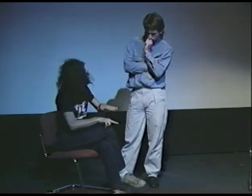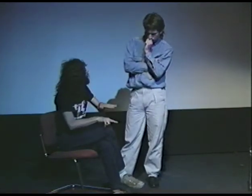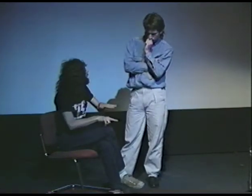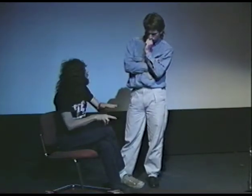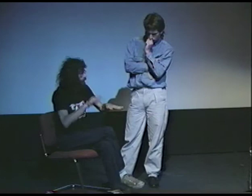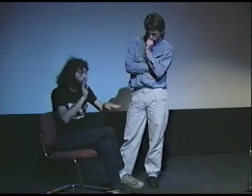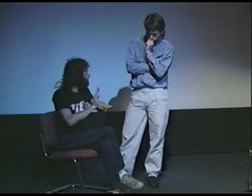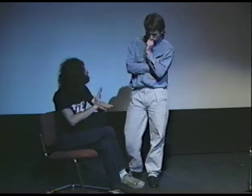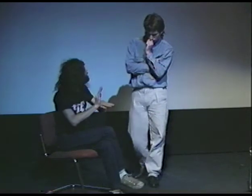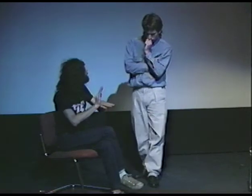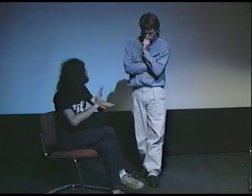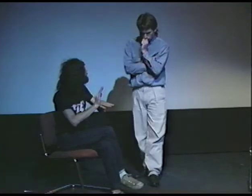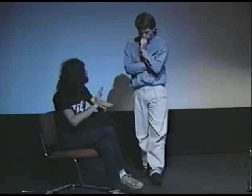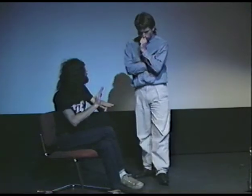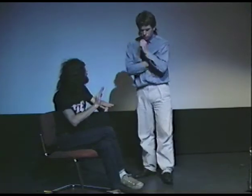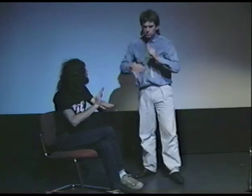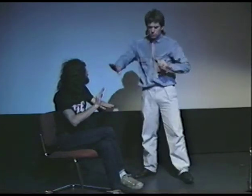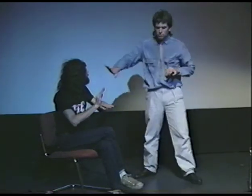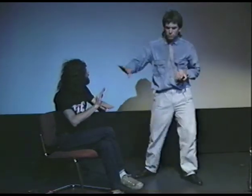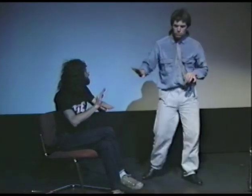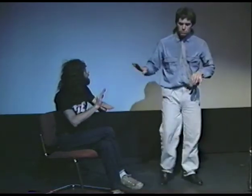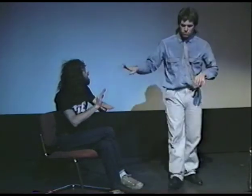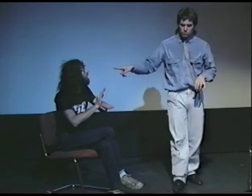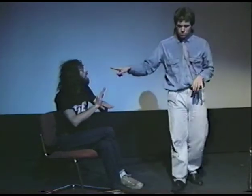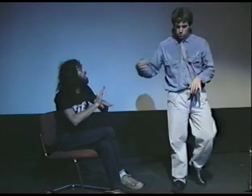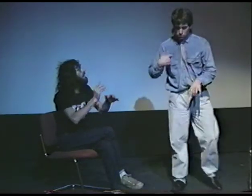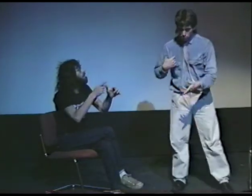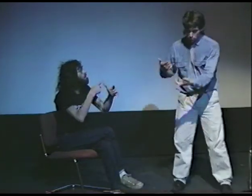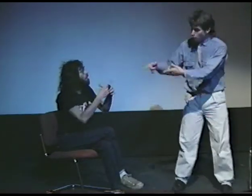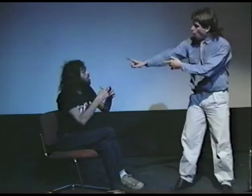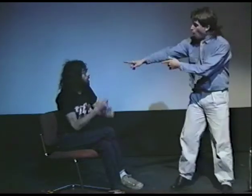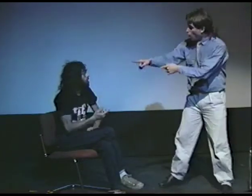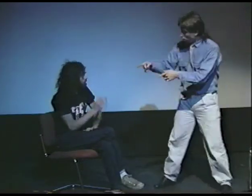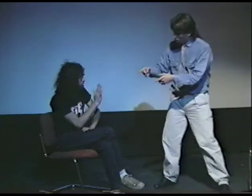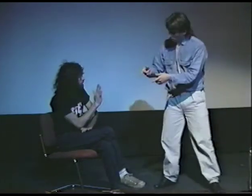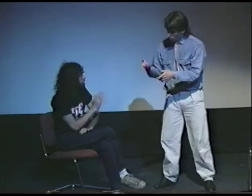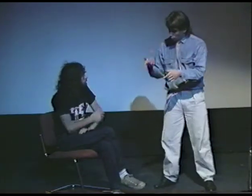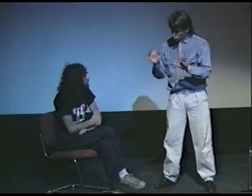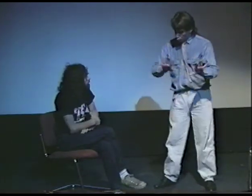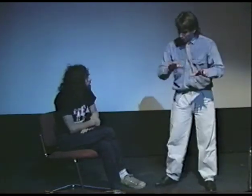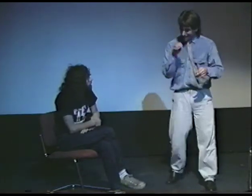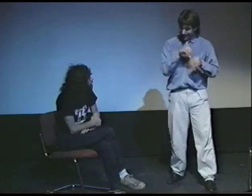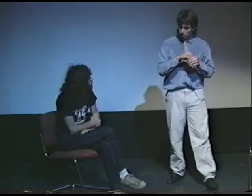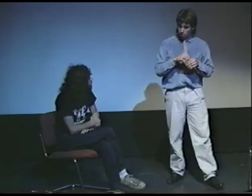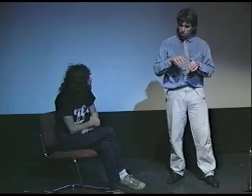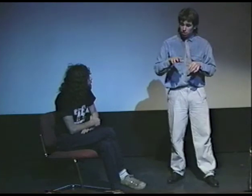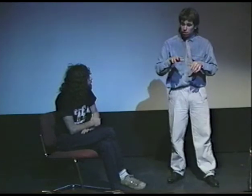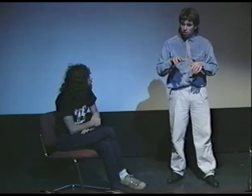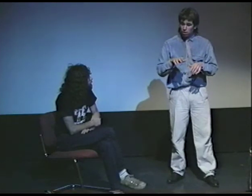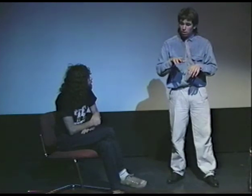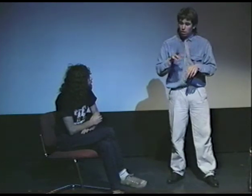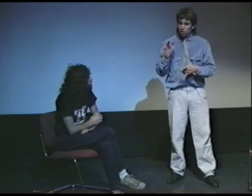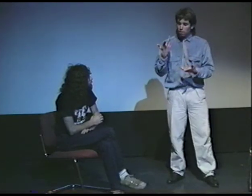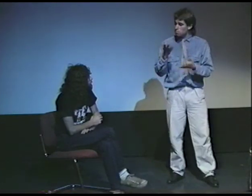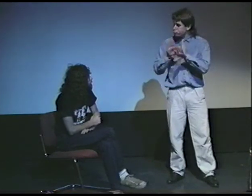someone died and then buried and go on cast. And should we do it--